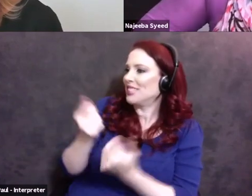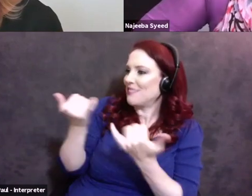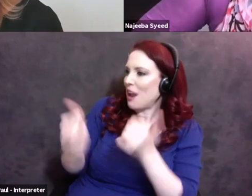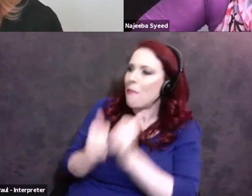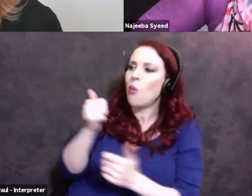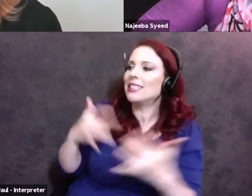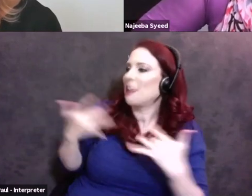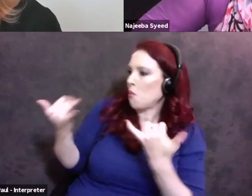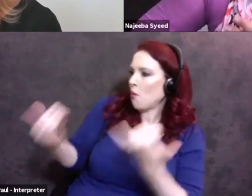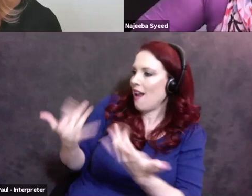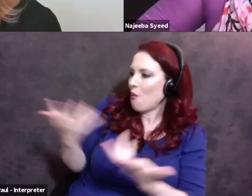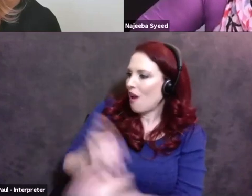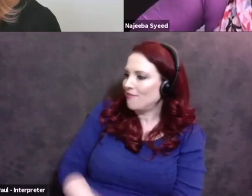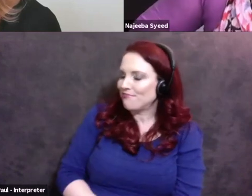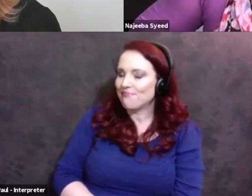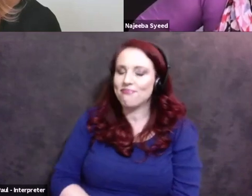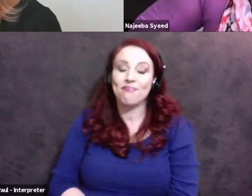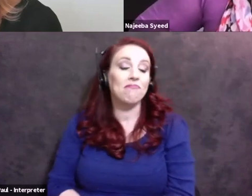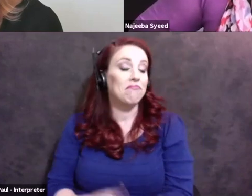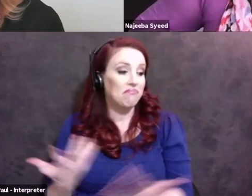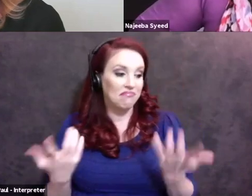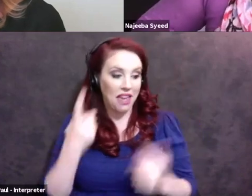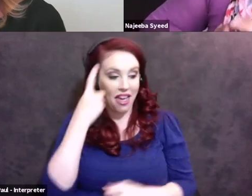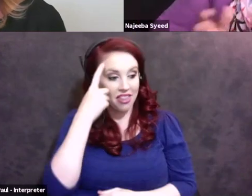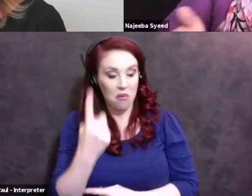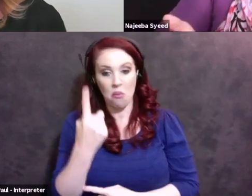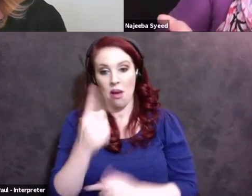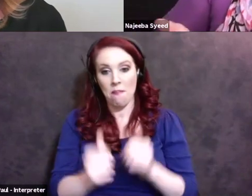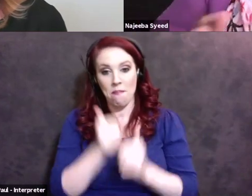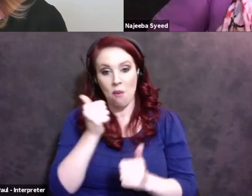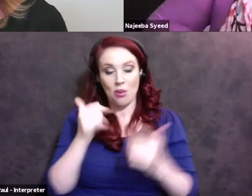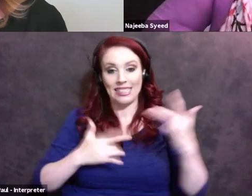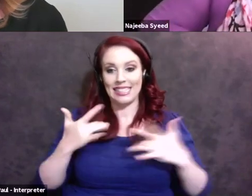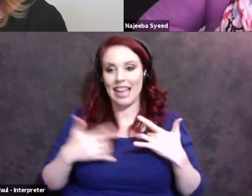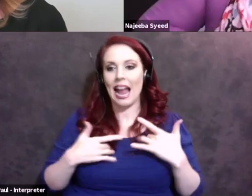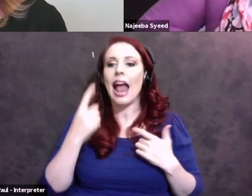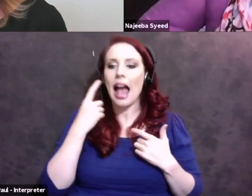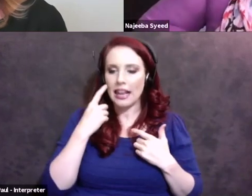I think one of the most exciting things I just edited a volume on it is called experiments